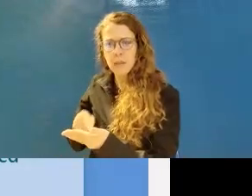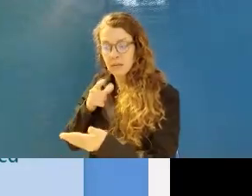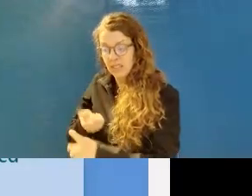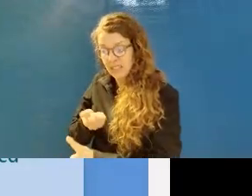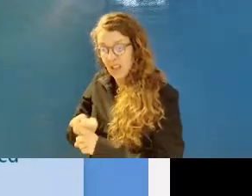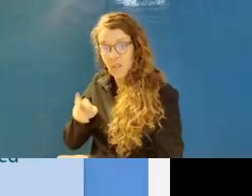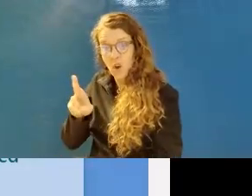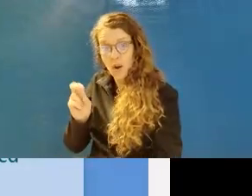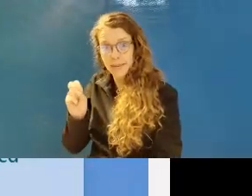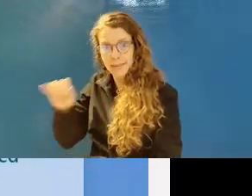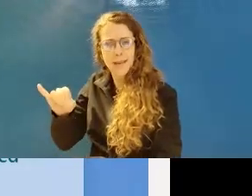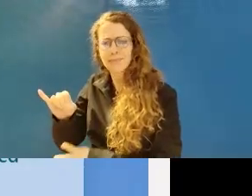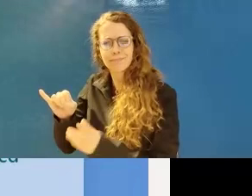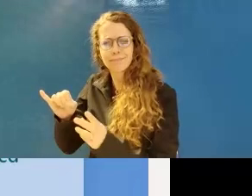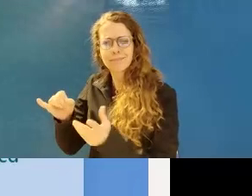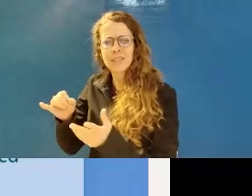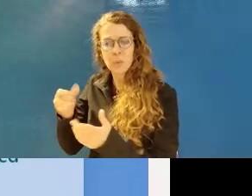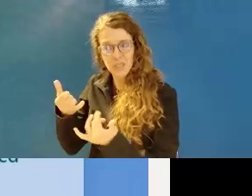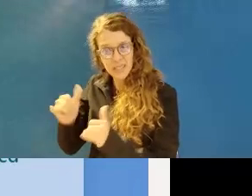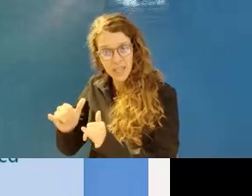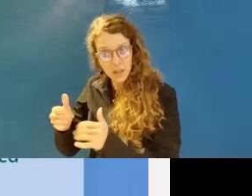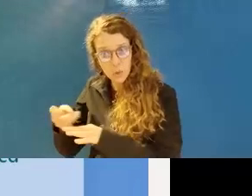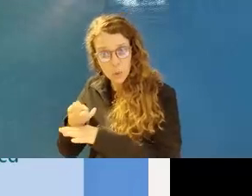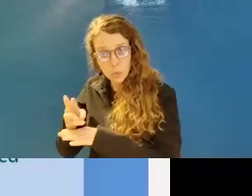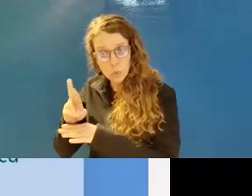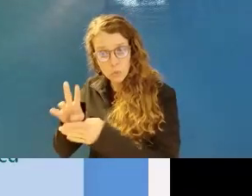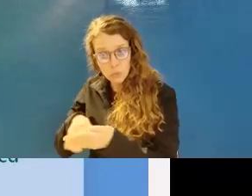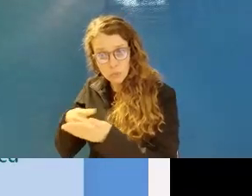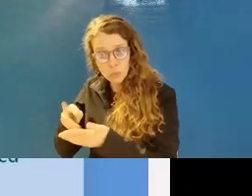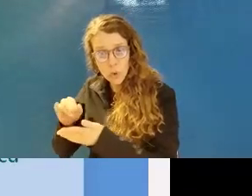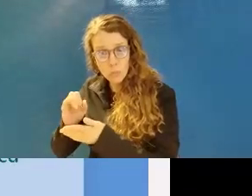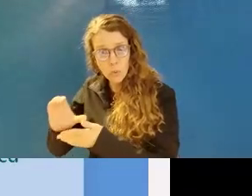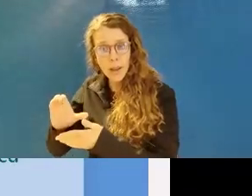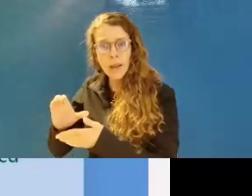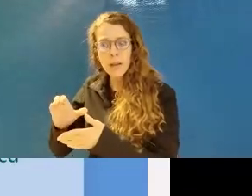so do you still do the rubric and then give the comments as well? Yeah.